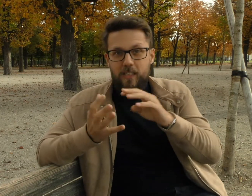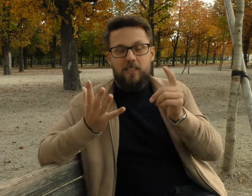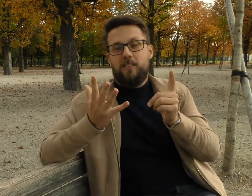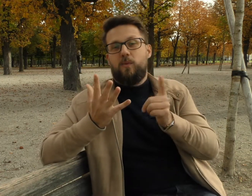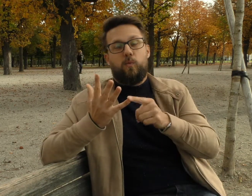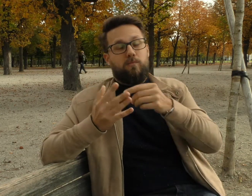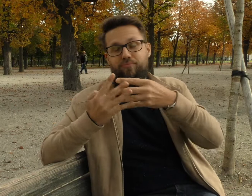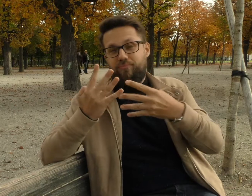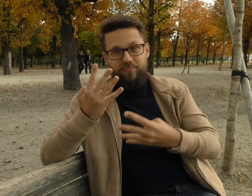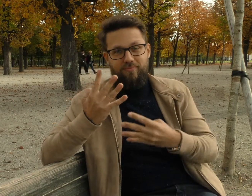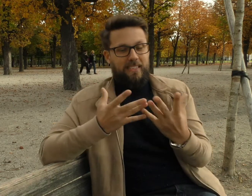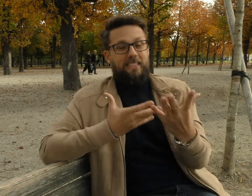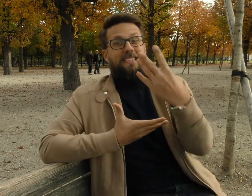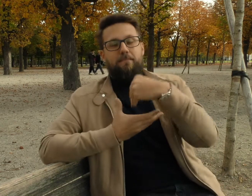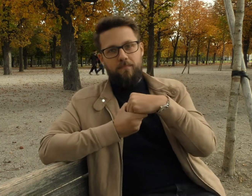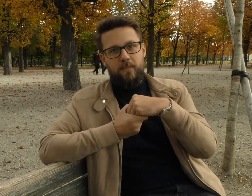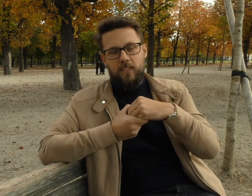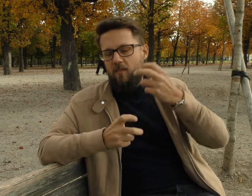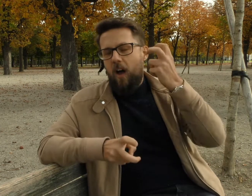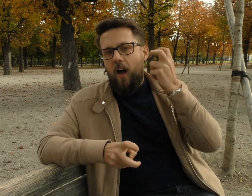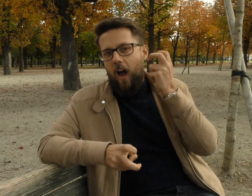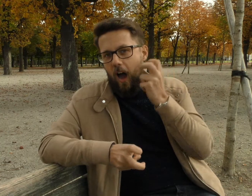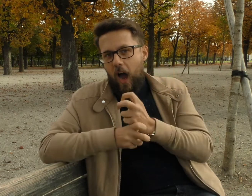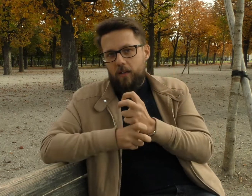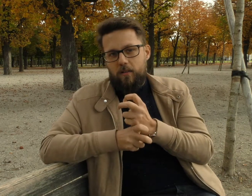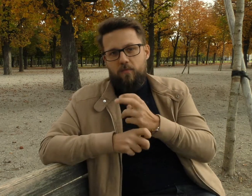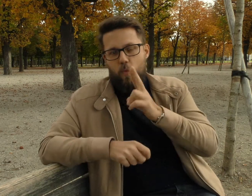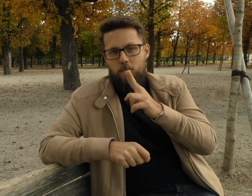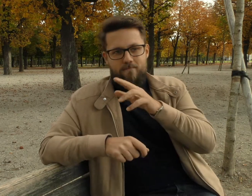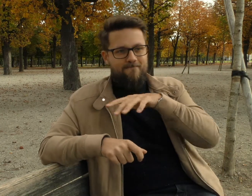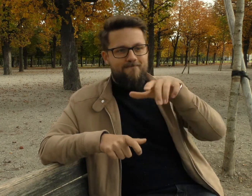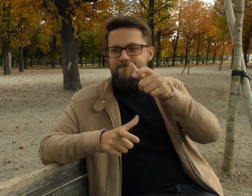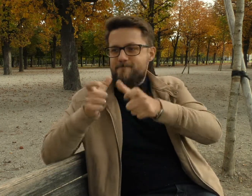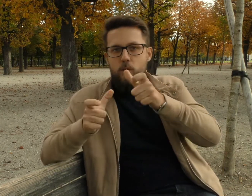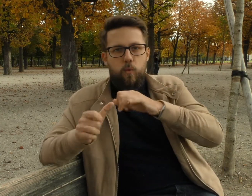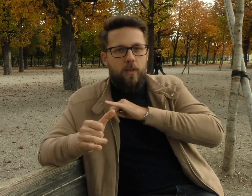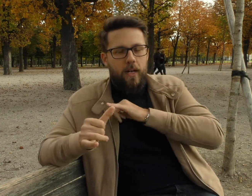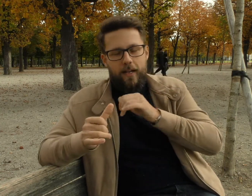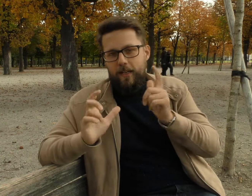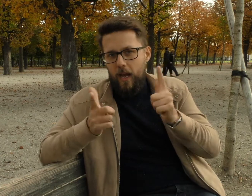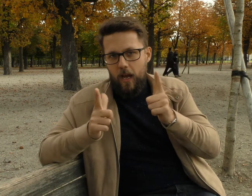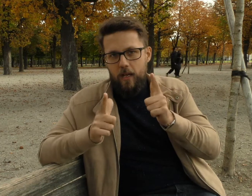and many other roles that I fulfilled. Das war ziemlich hart. Because no one else is interested in it.